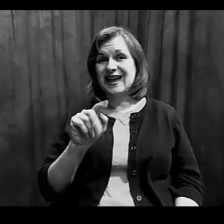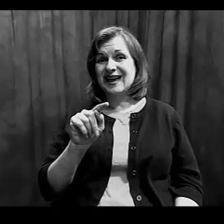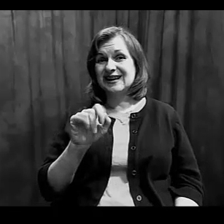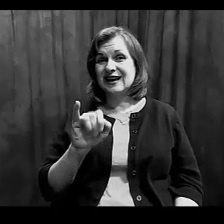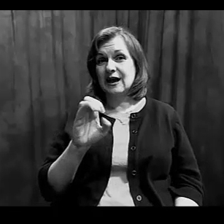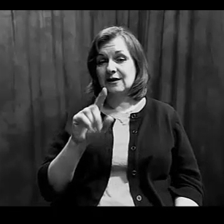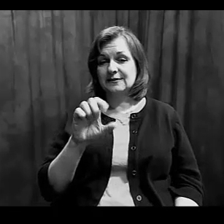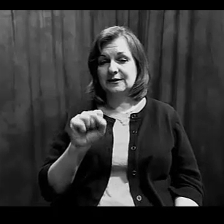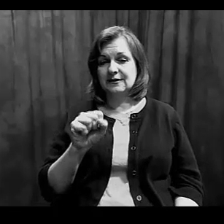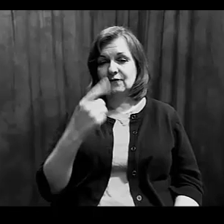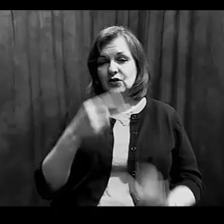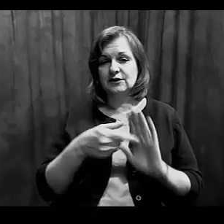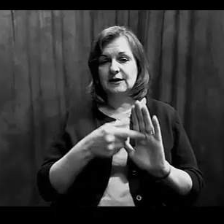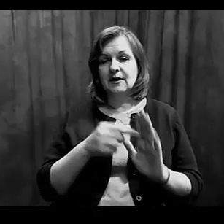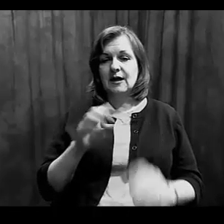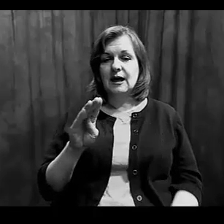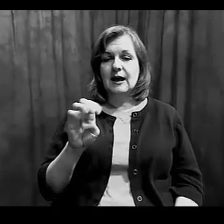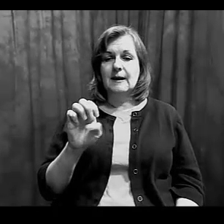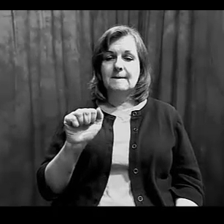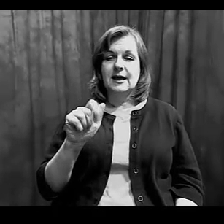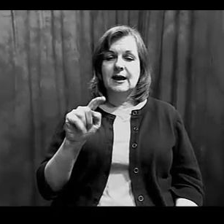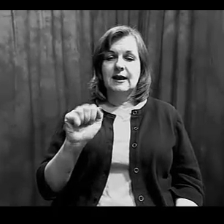beta carotene -- vitamins C and E